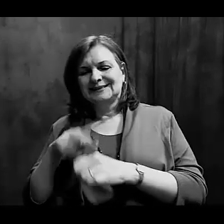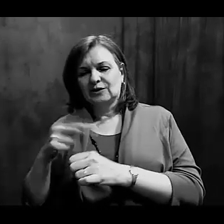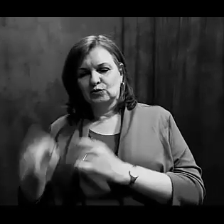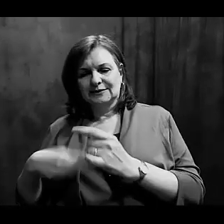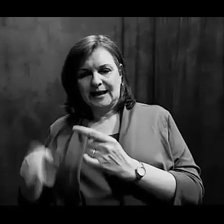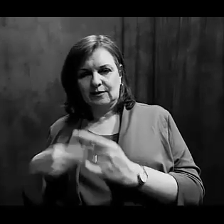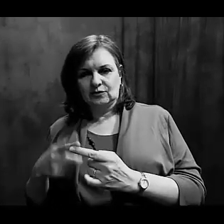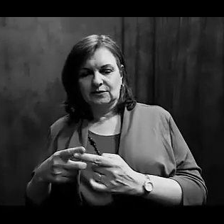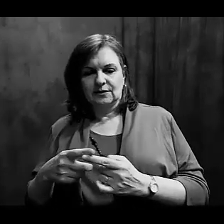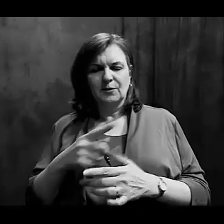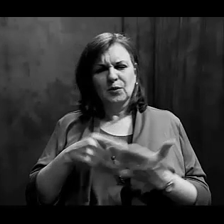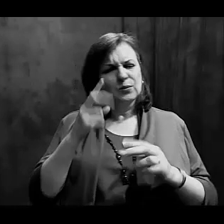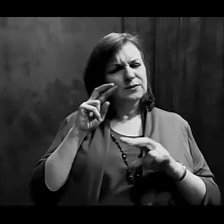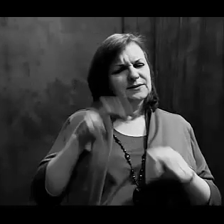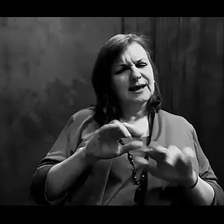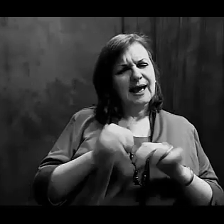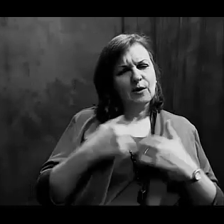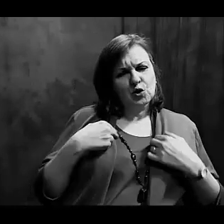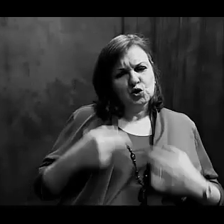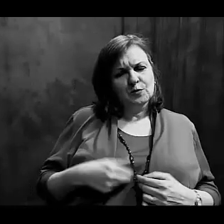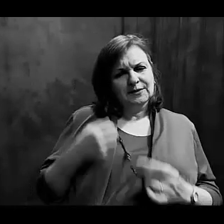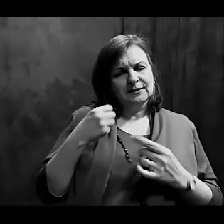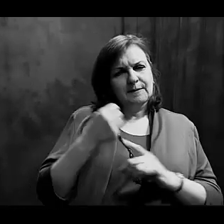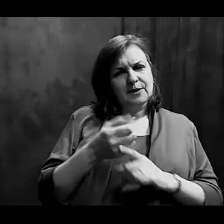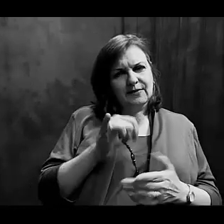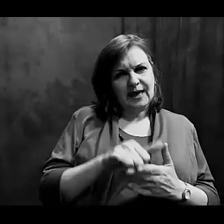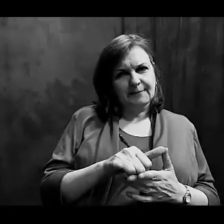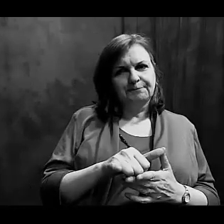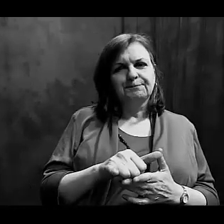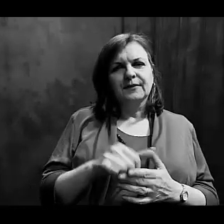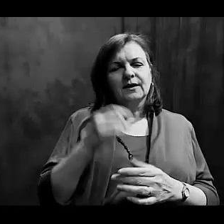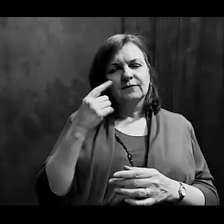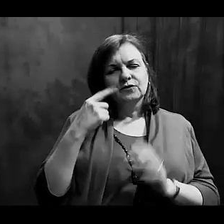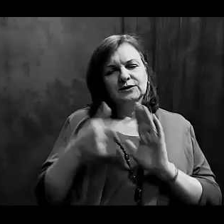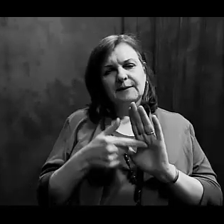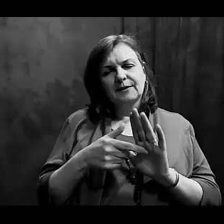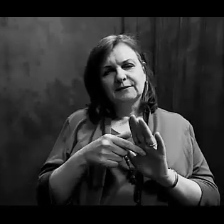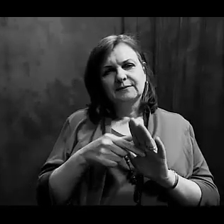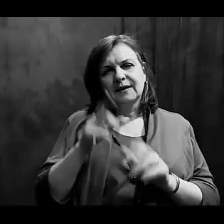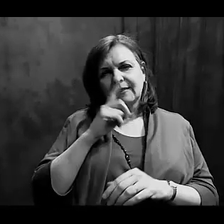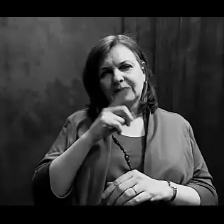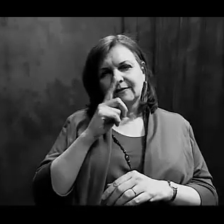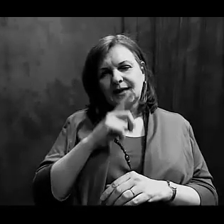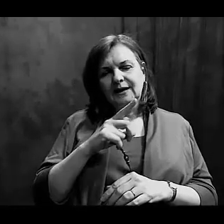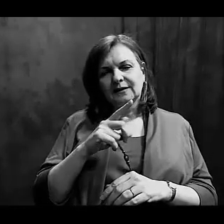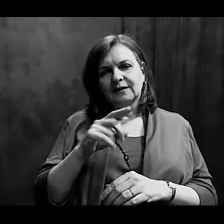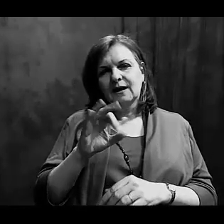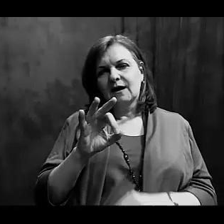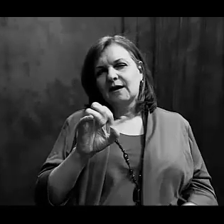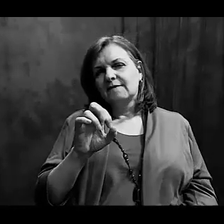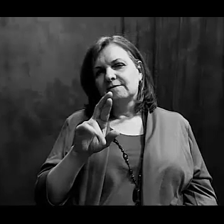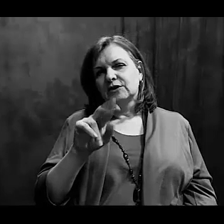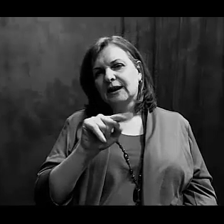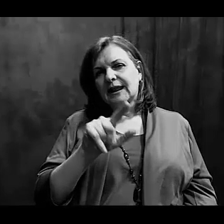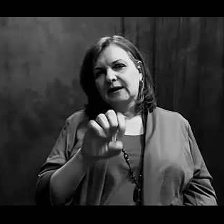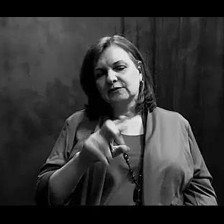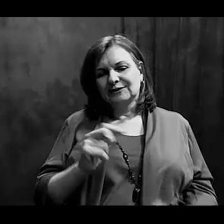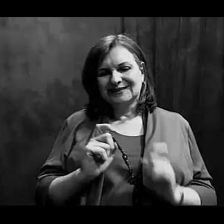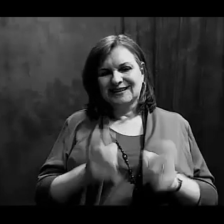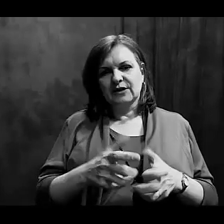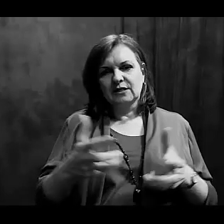at is what we contribute to those things like synthetic fertilizers contribute very high levels of nitrogen back to the soil